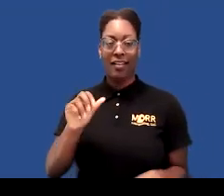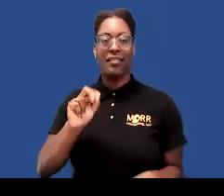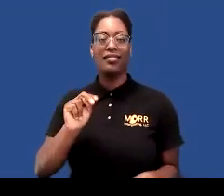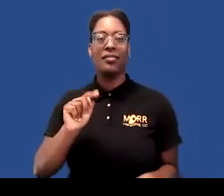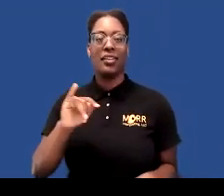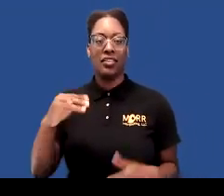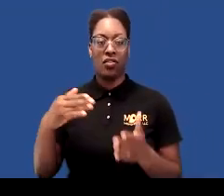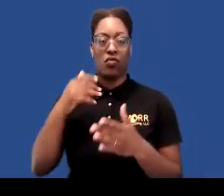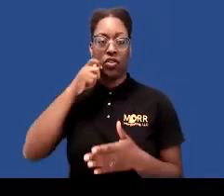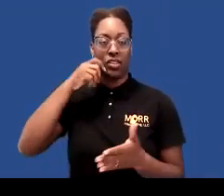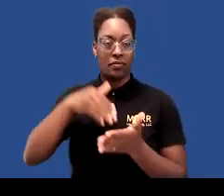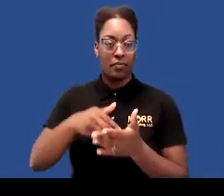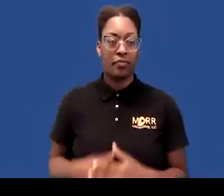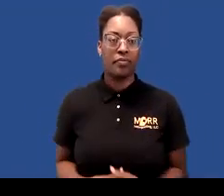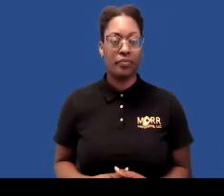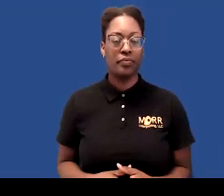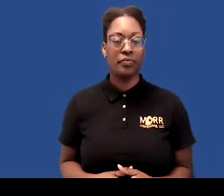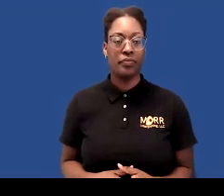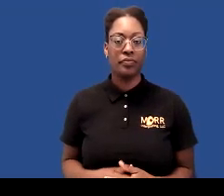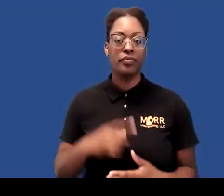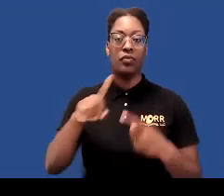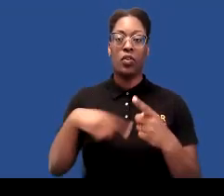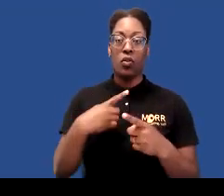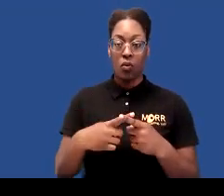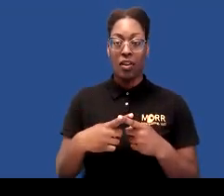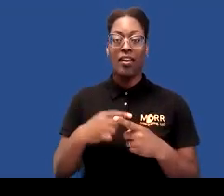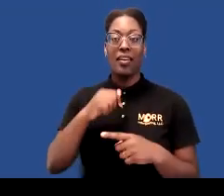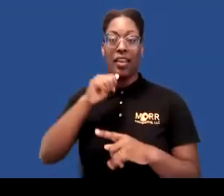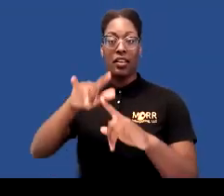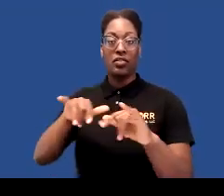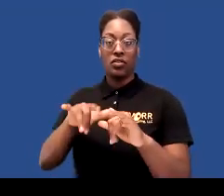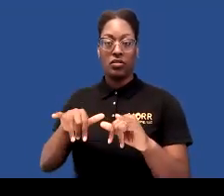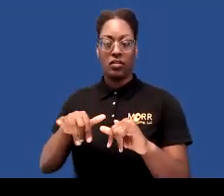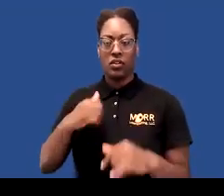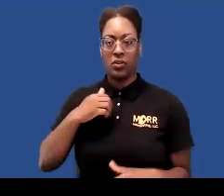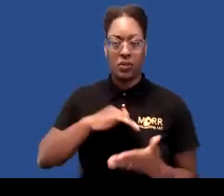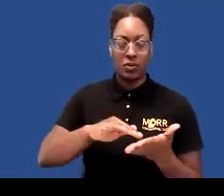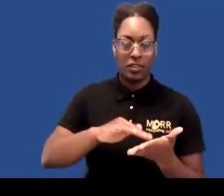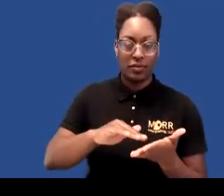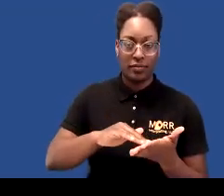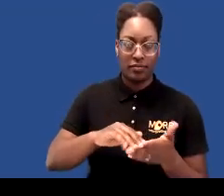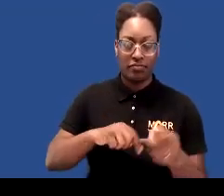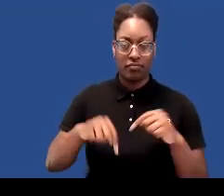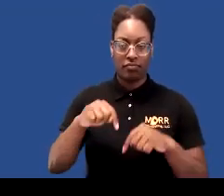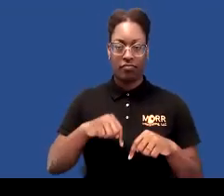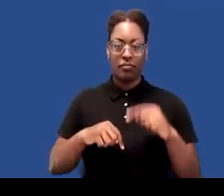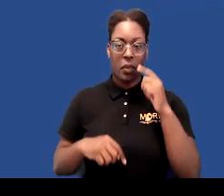not necessarily what an asynchronous session is,